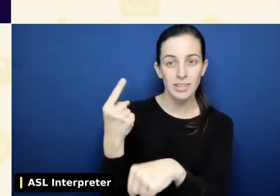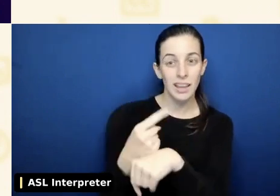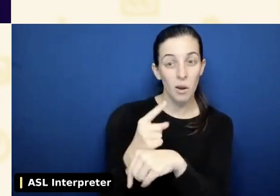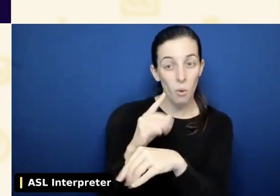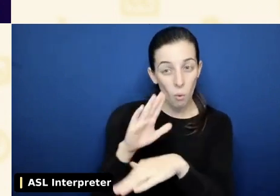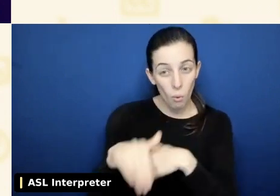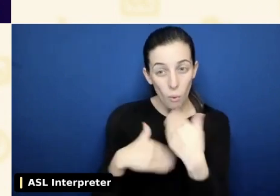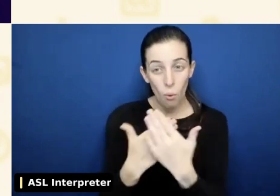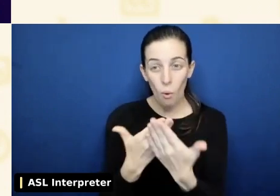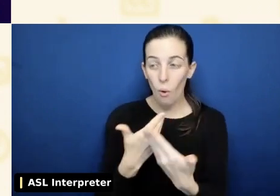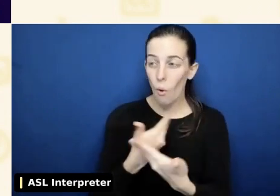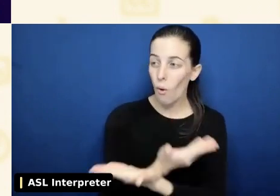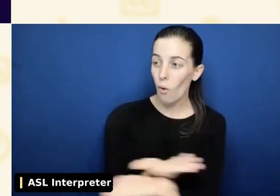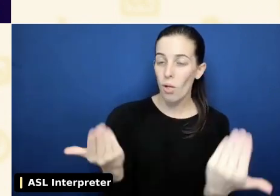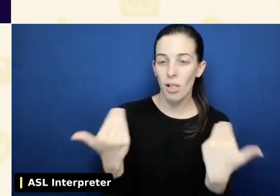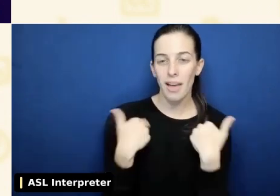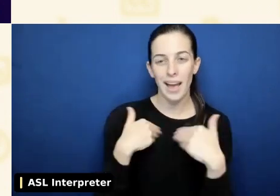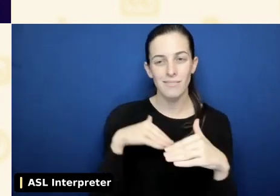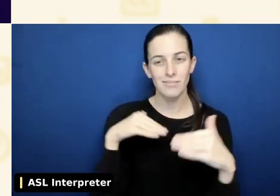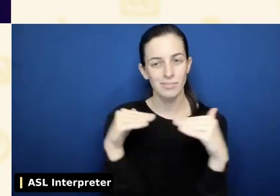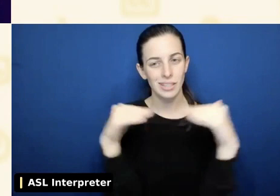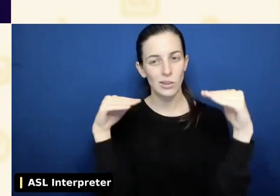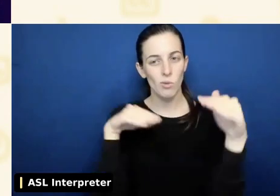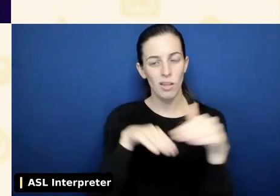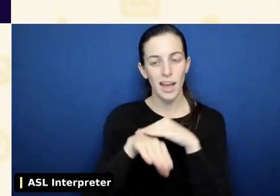to information and tools on the internet, regardless of their ability.